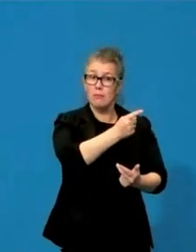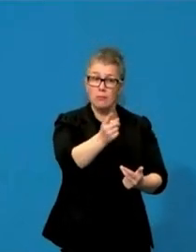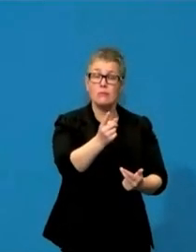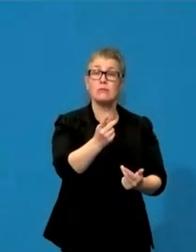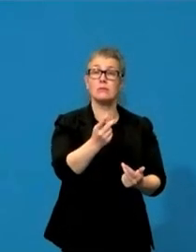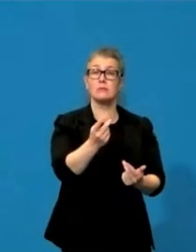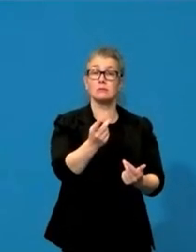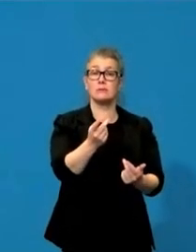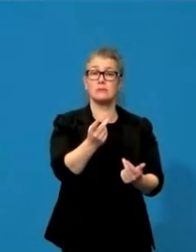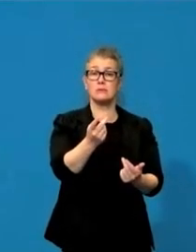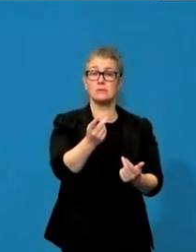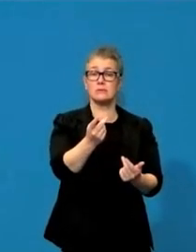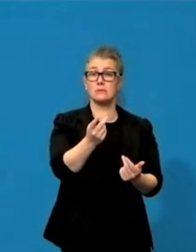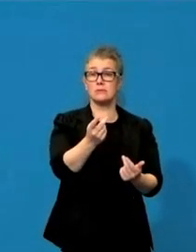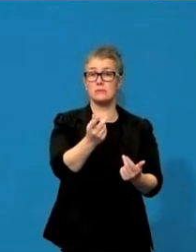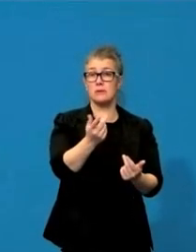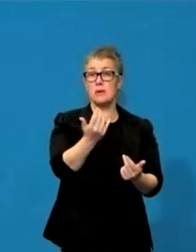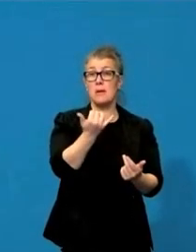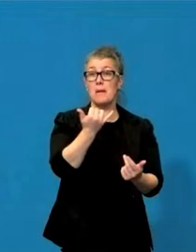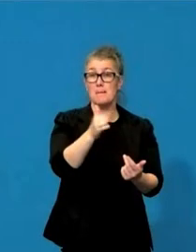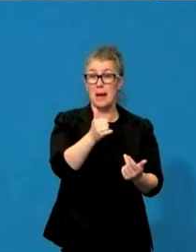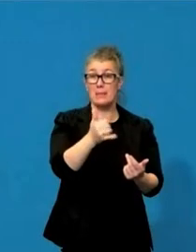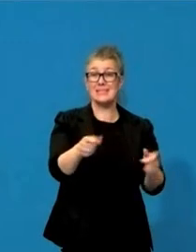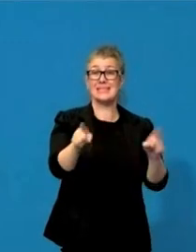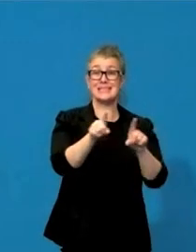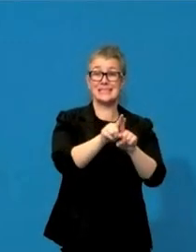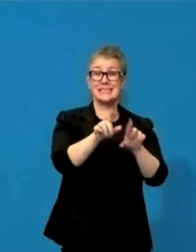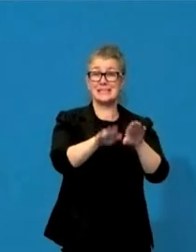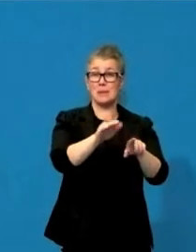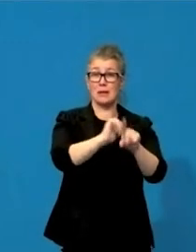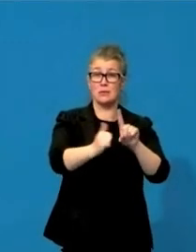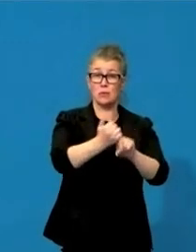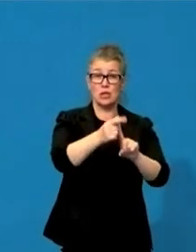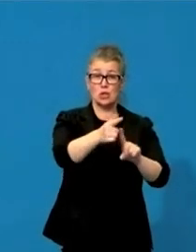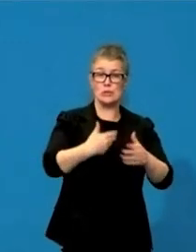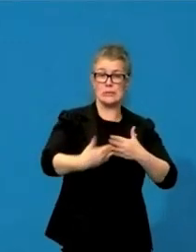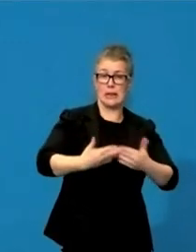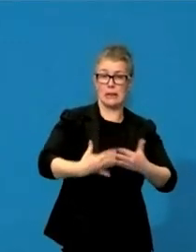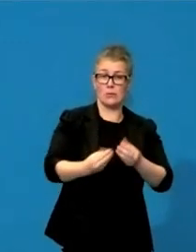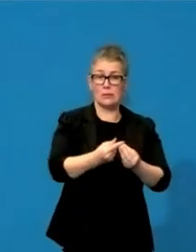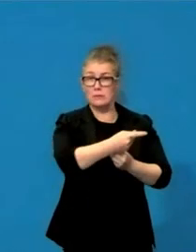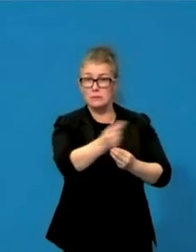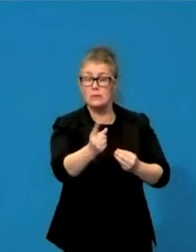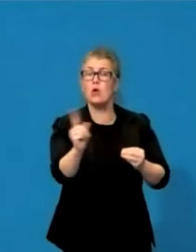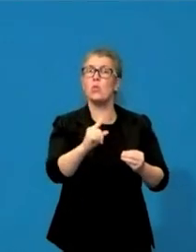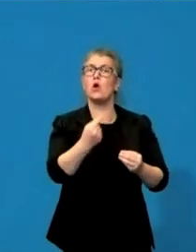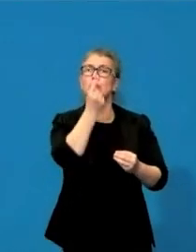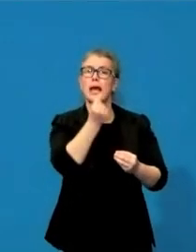might be experiencing the same things that you and your family have had to deal with? What message would you have for them?